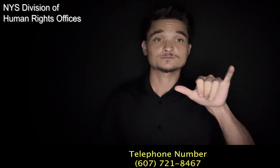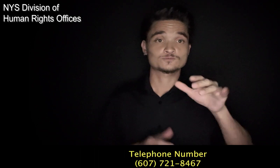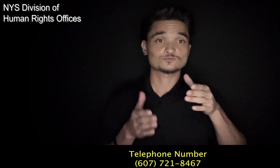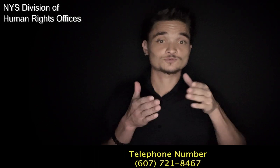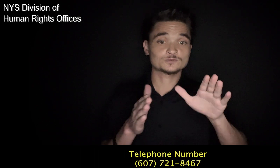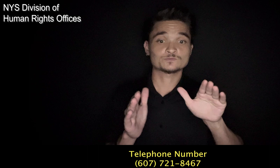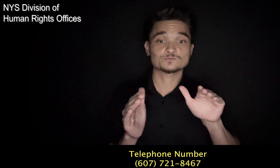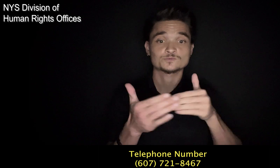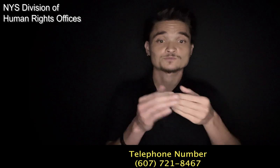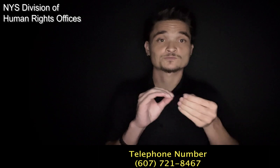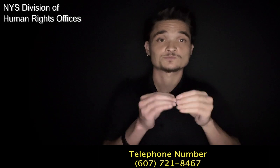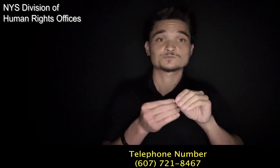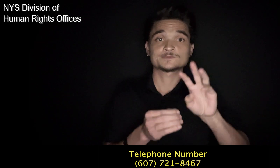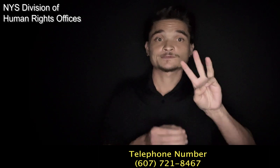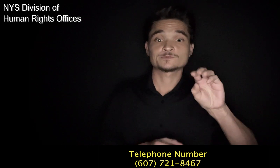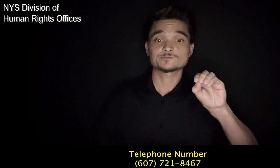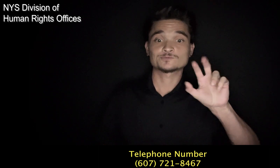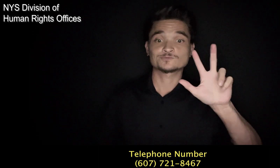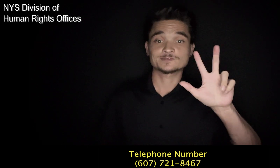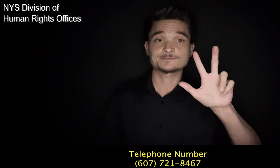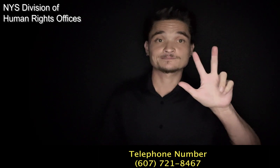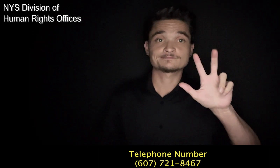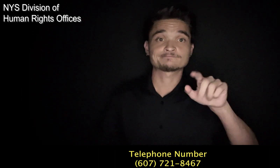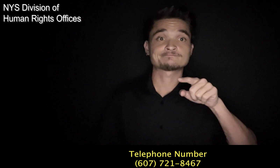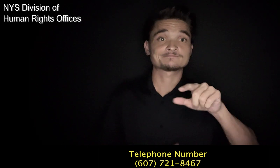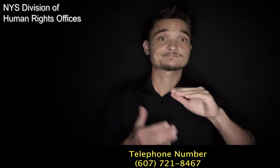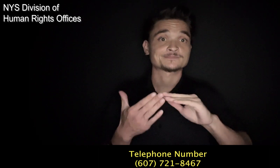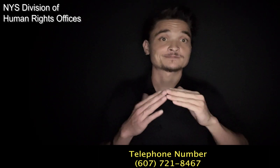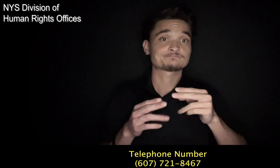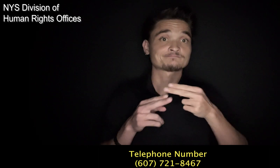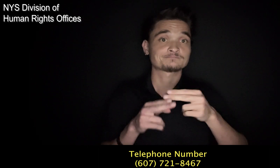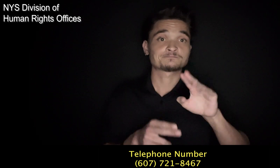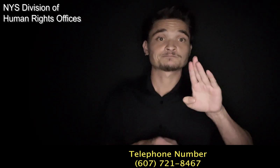Telephone Number (607) 721-8467